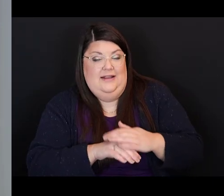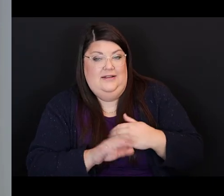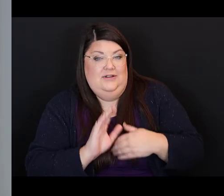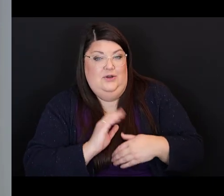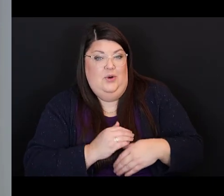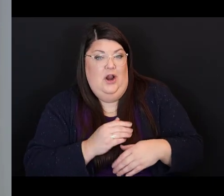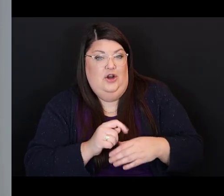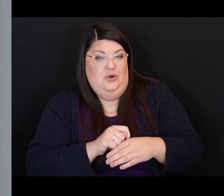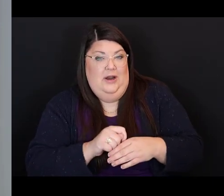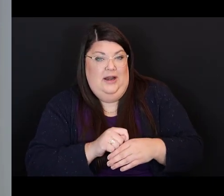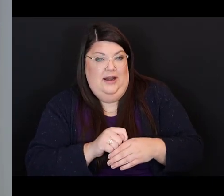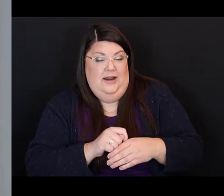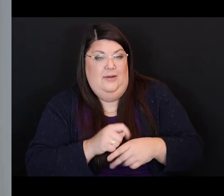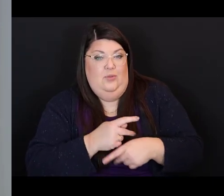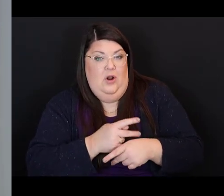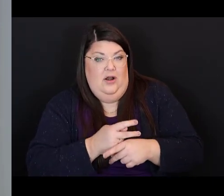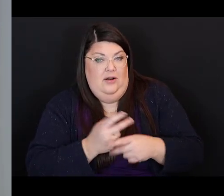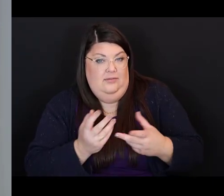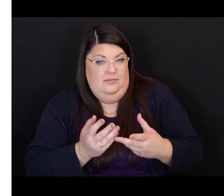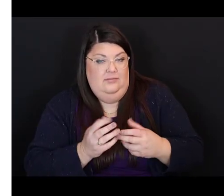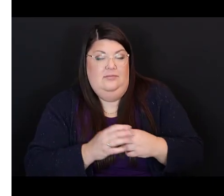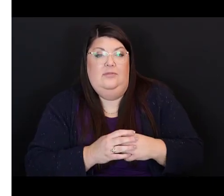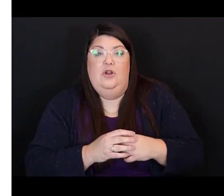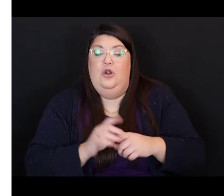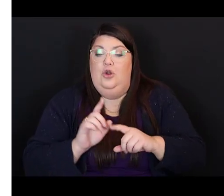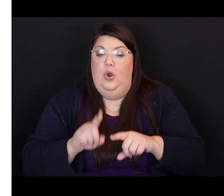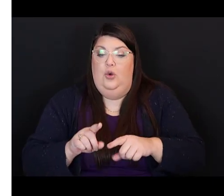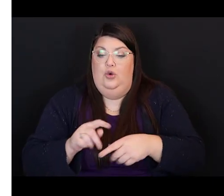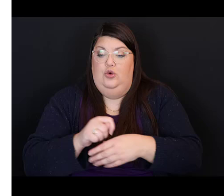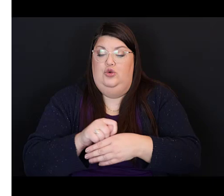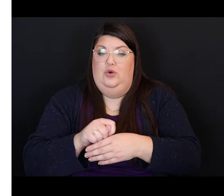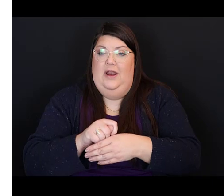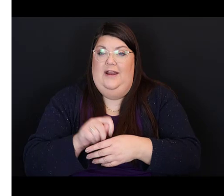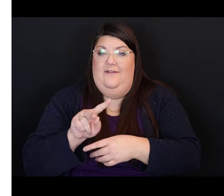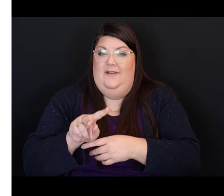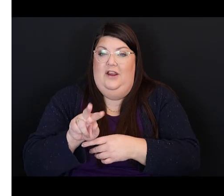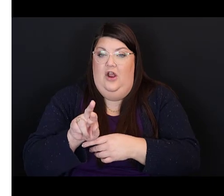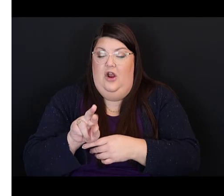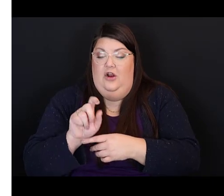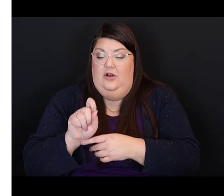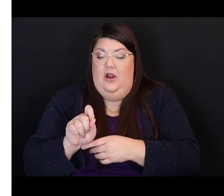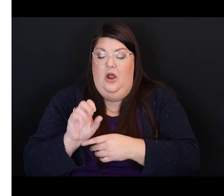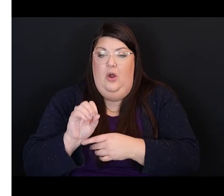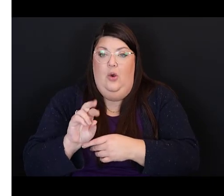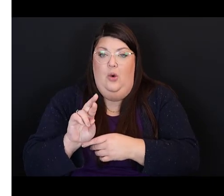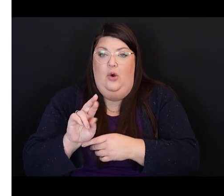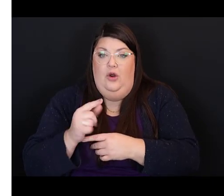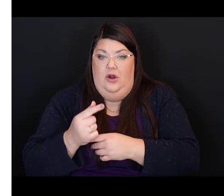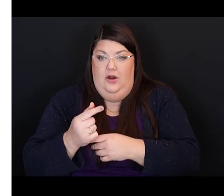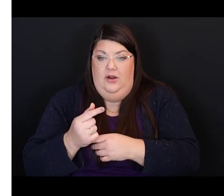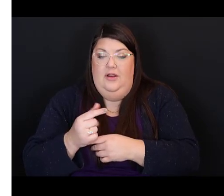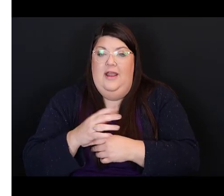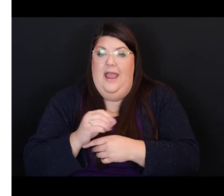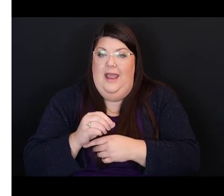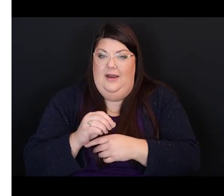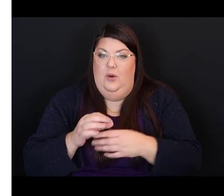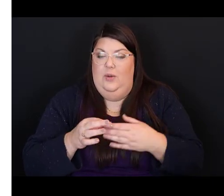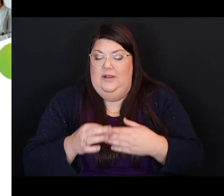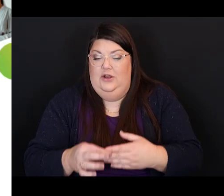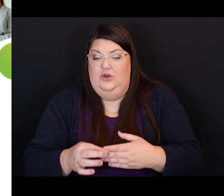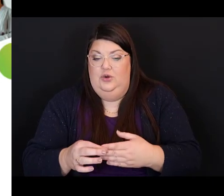get access to our training products is to go to trainvr.org. And that will take you to a